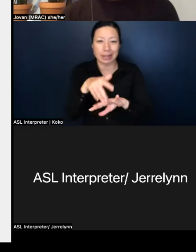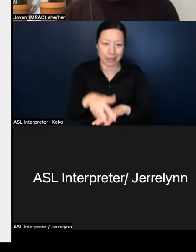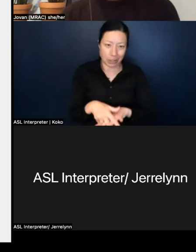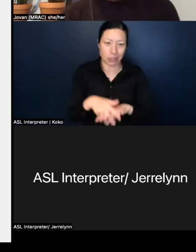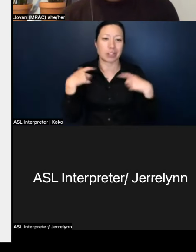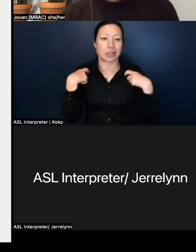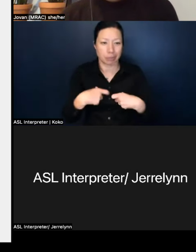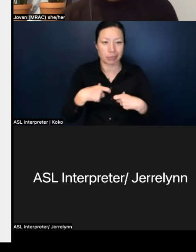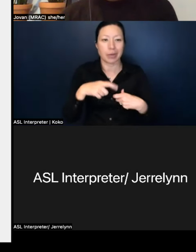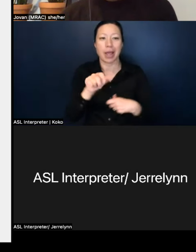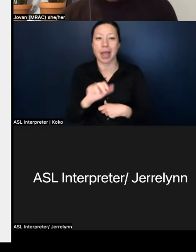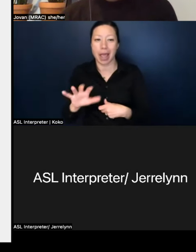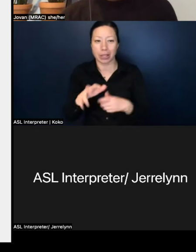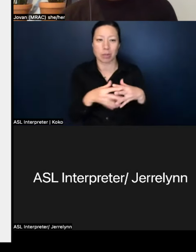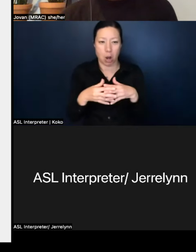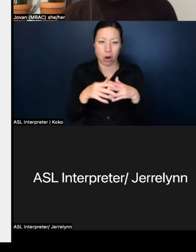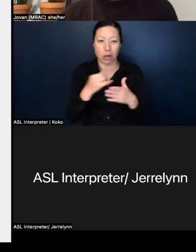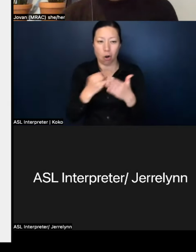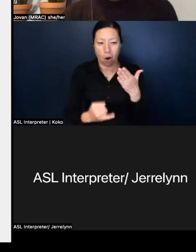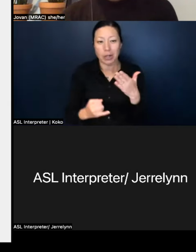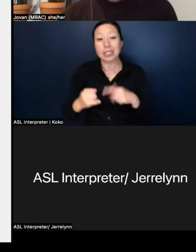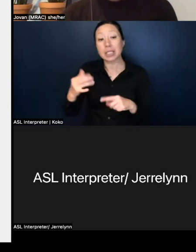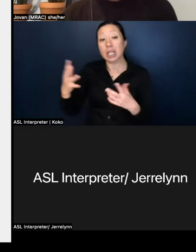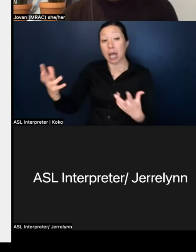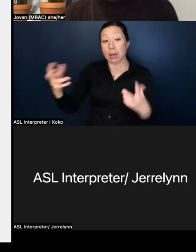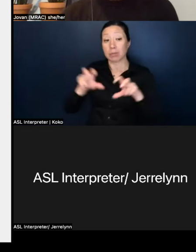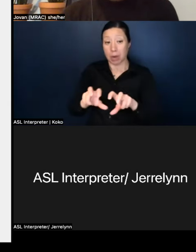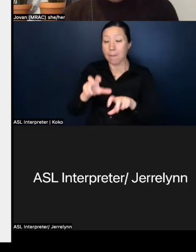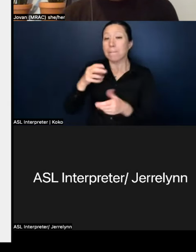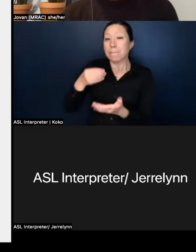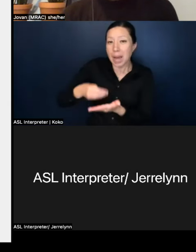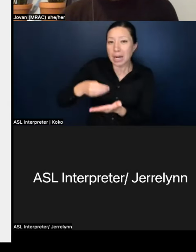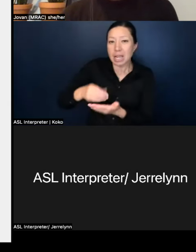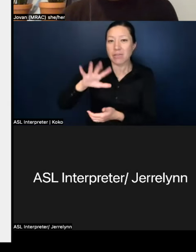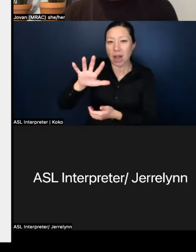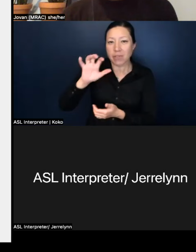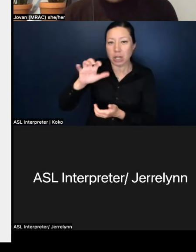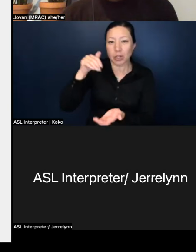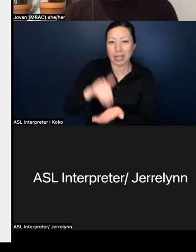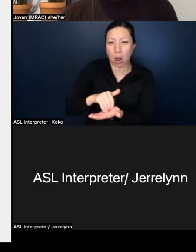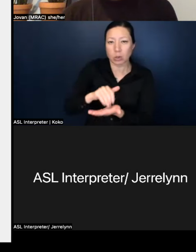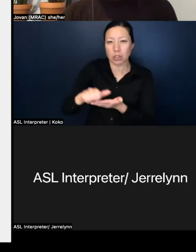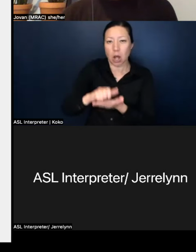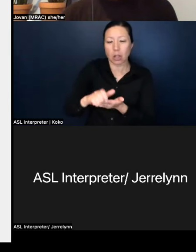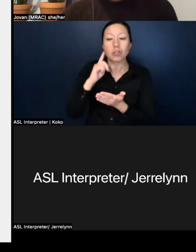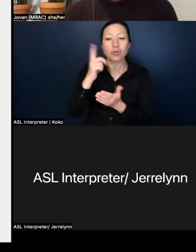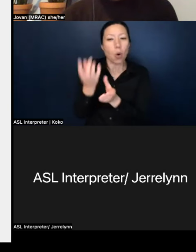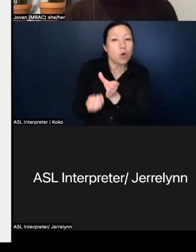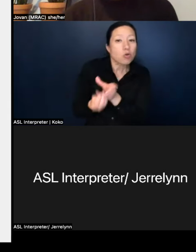to co-create a program that would award funds, to grow the future of BIPOC artists in the region.